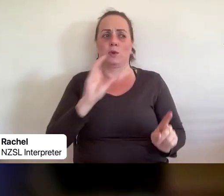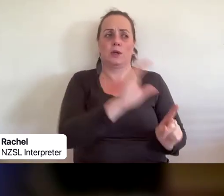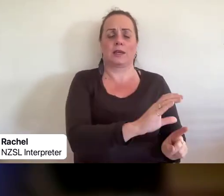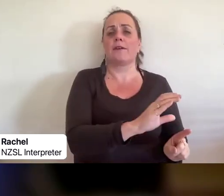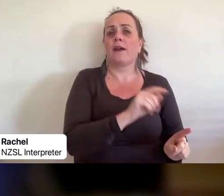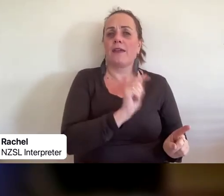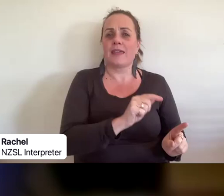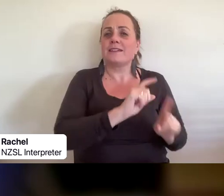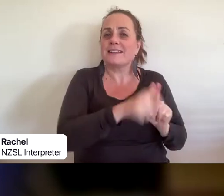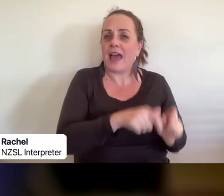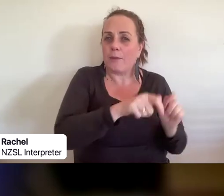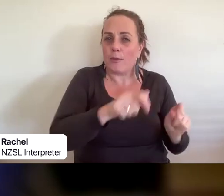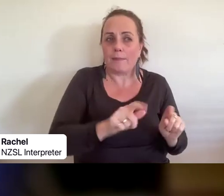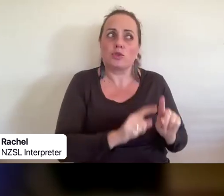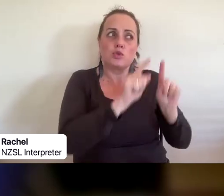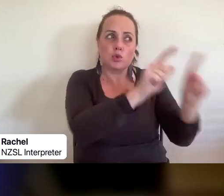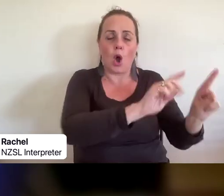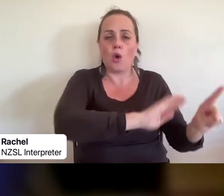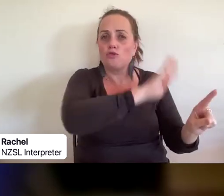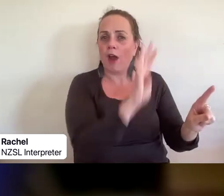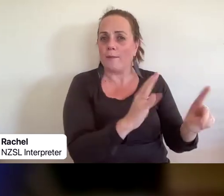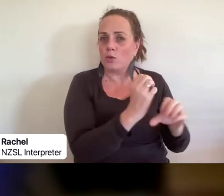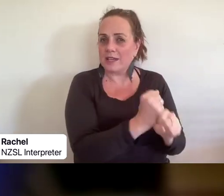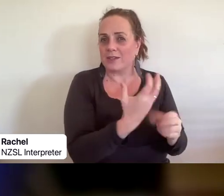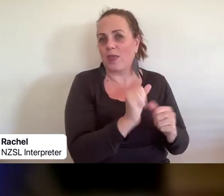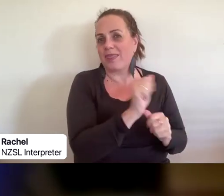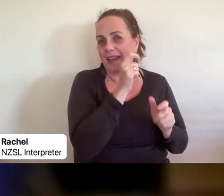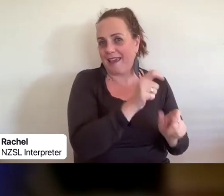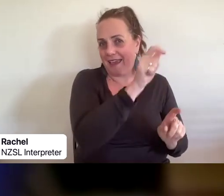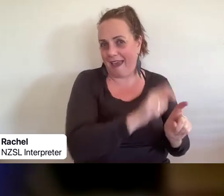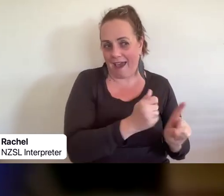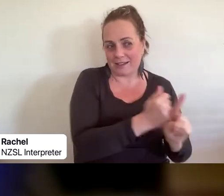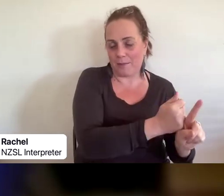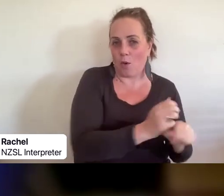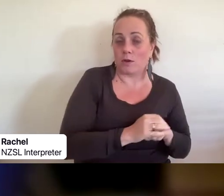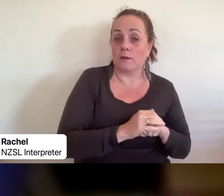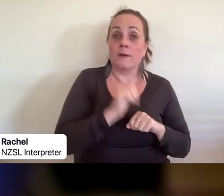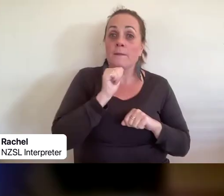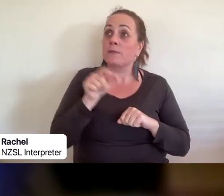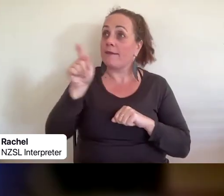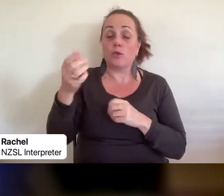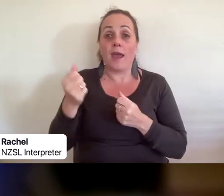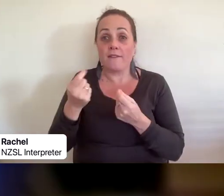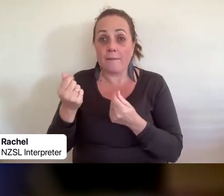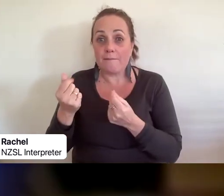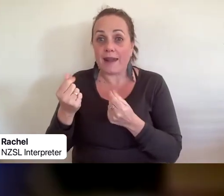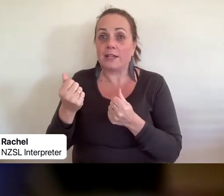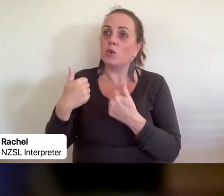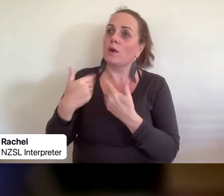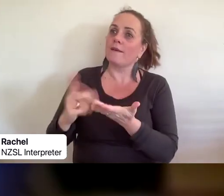with their carer supports. If they've got enough money to give tax breaks to the landlords, then